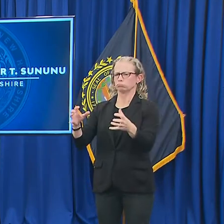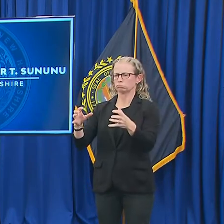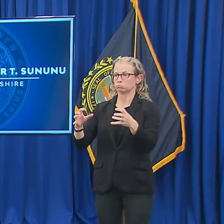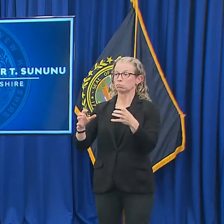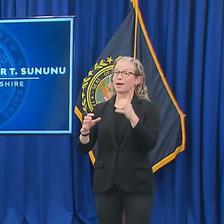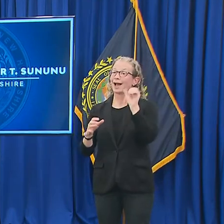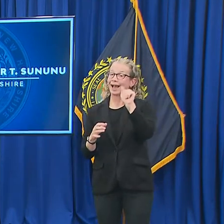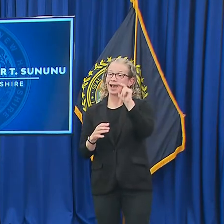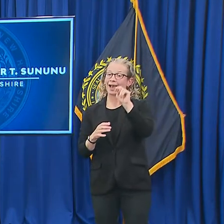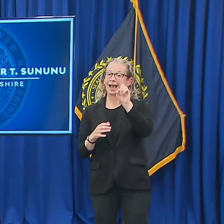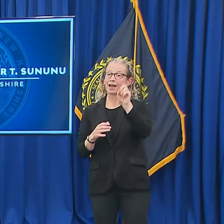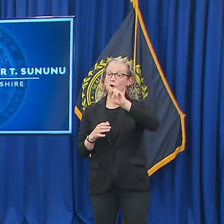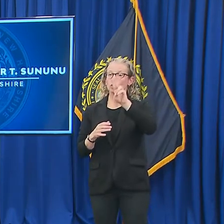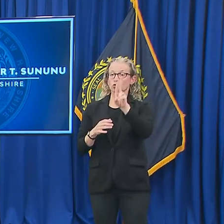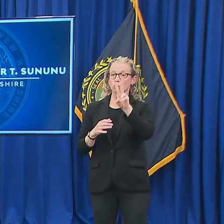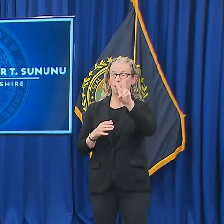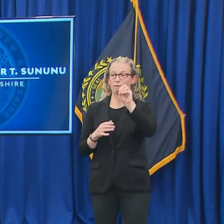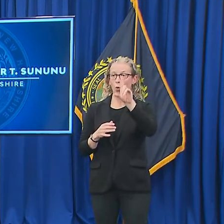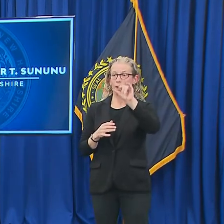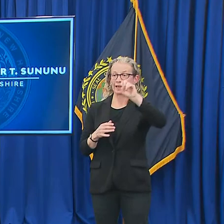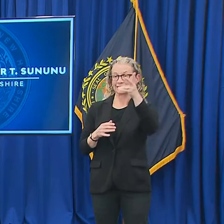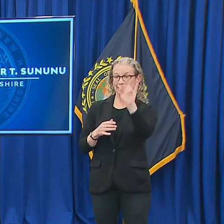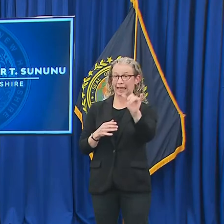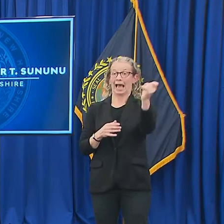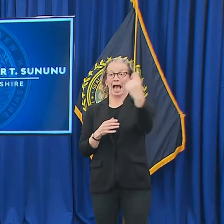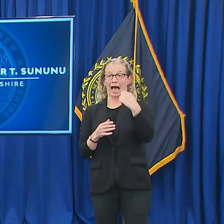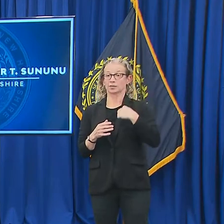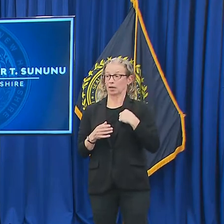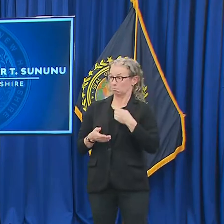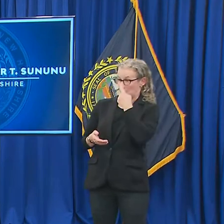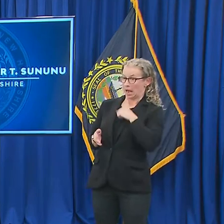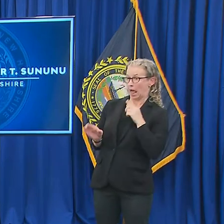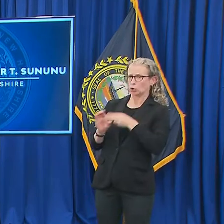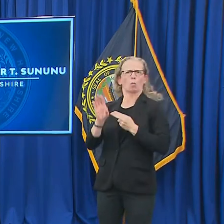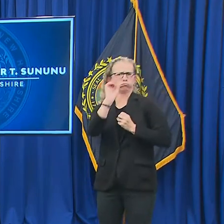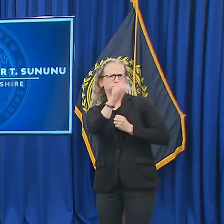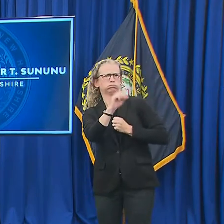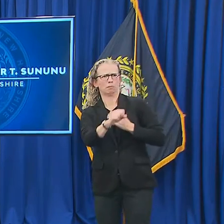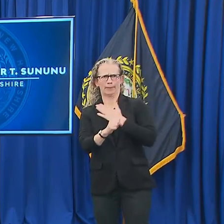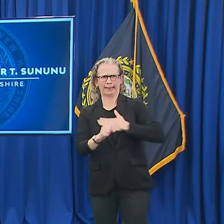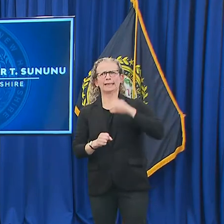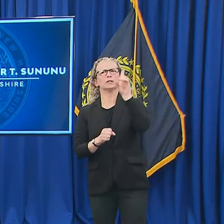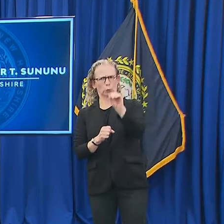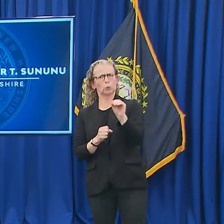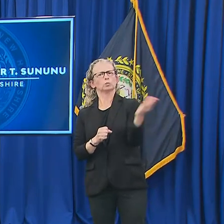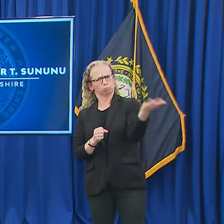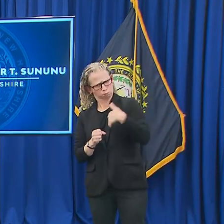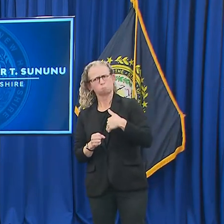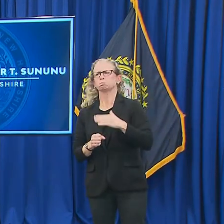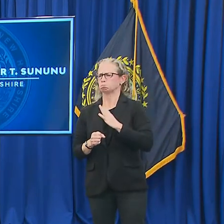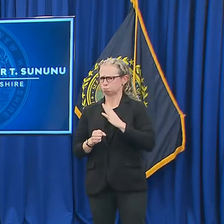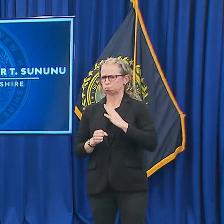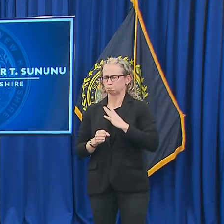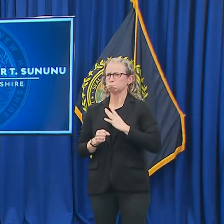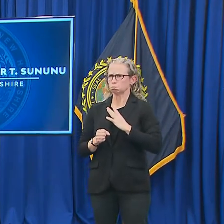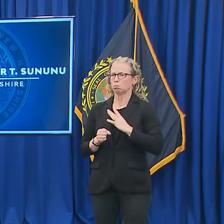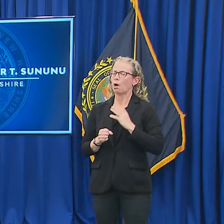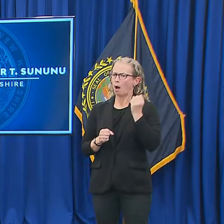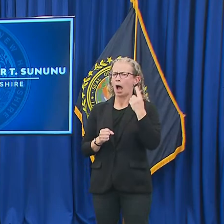know I want I know other states have looked limiting the hours and even talked about it earlier a lot